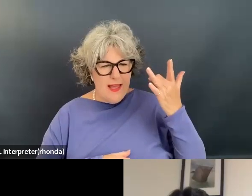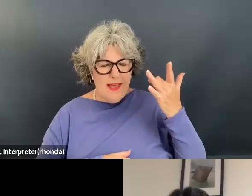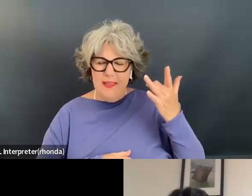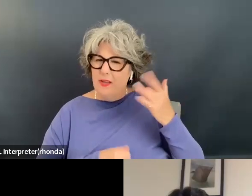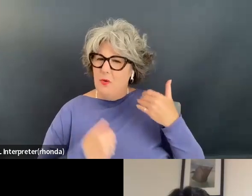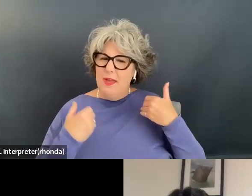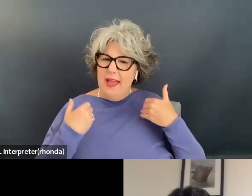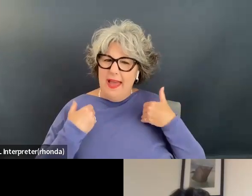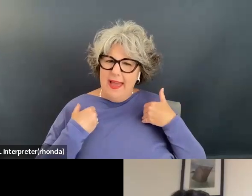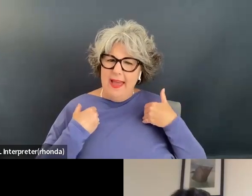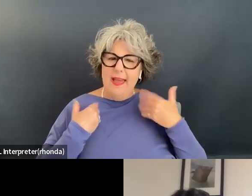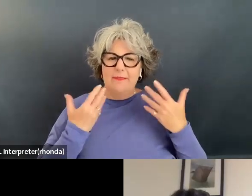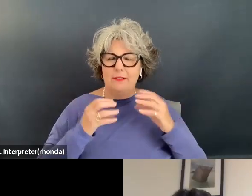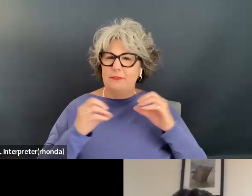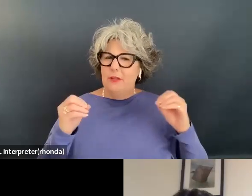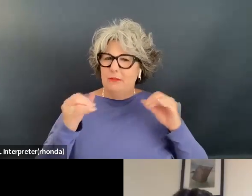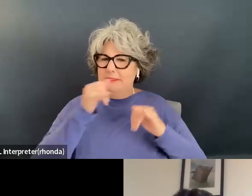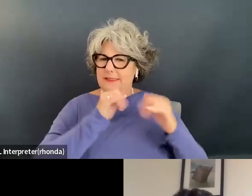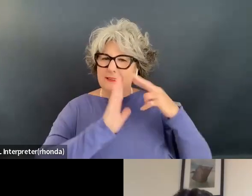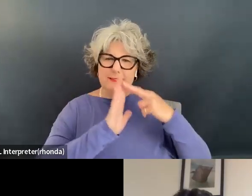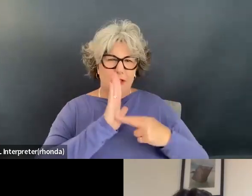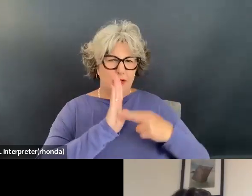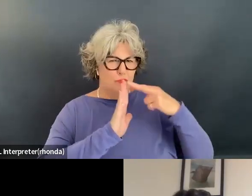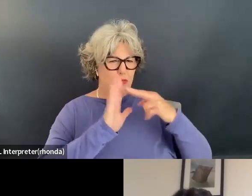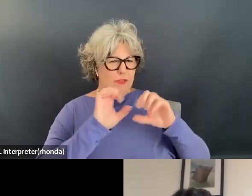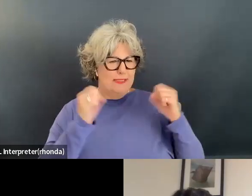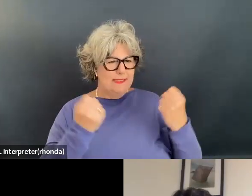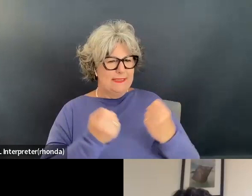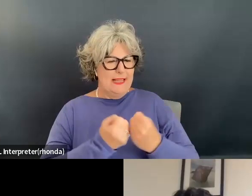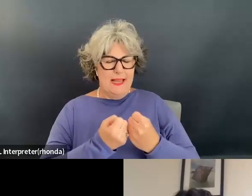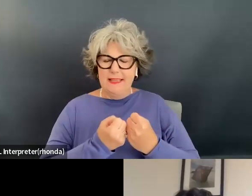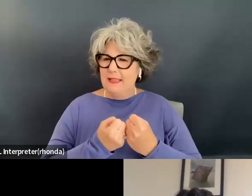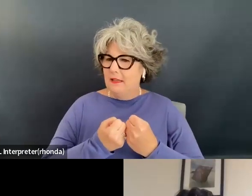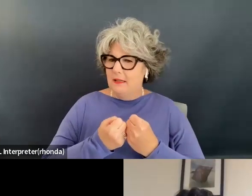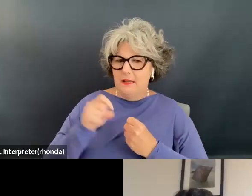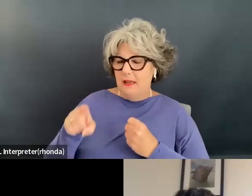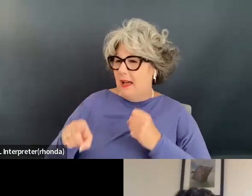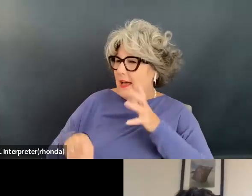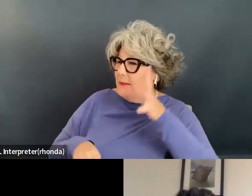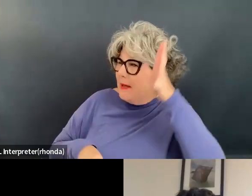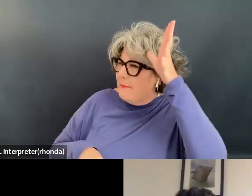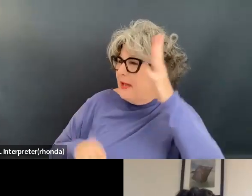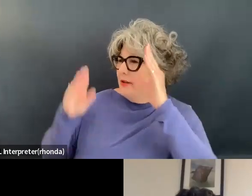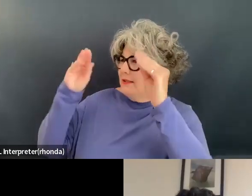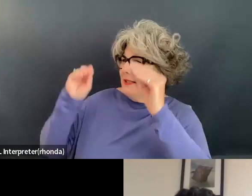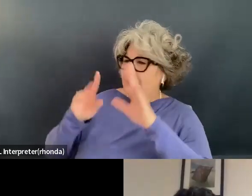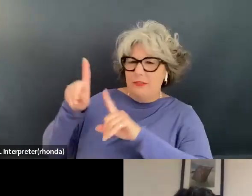and no-nonsense rules in our society. And I was asking about this from my parents and my teachers and everybody was telling me